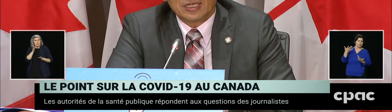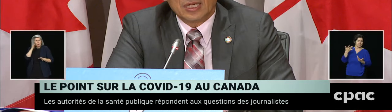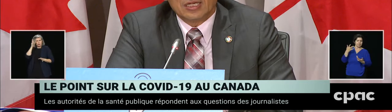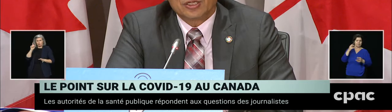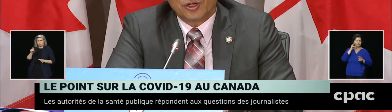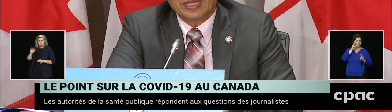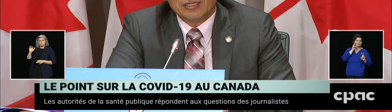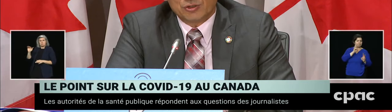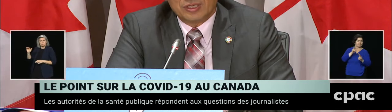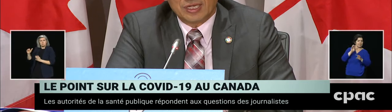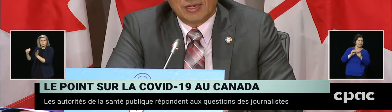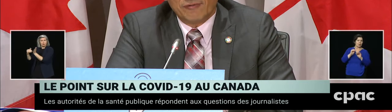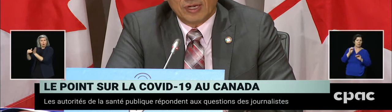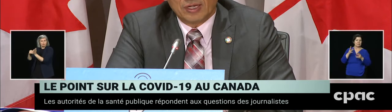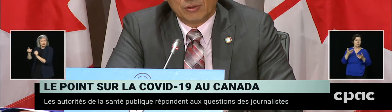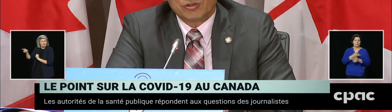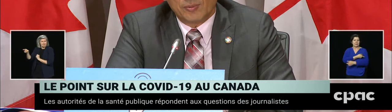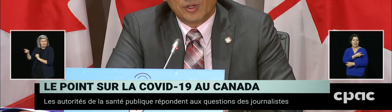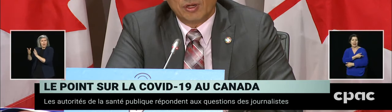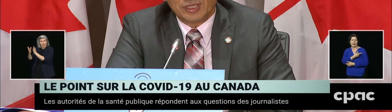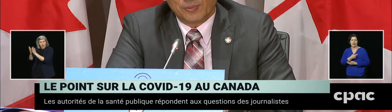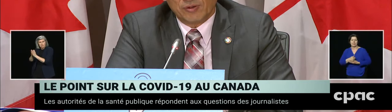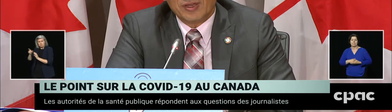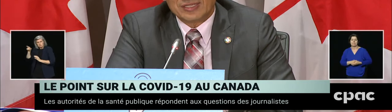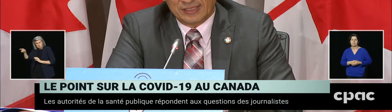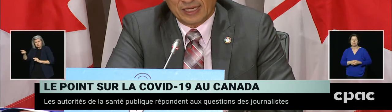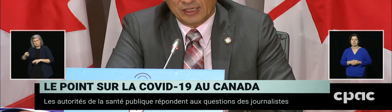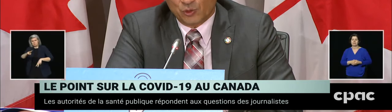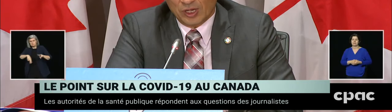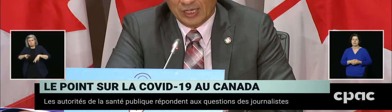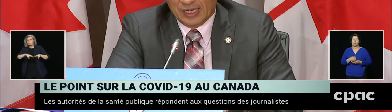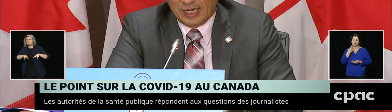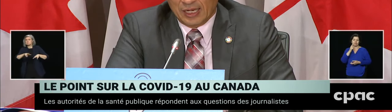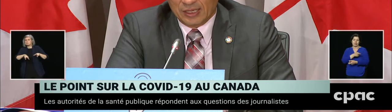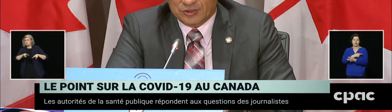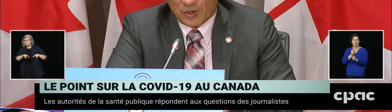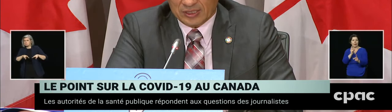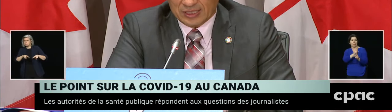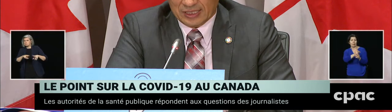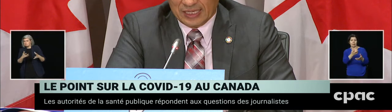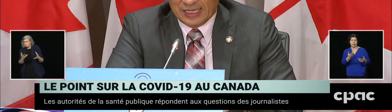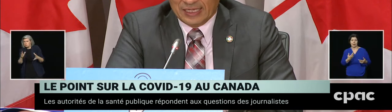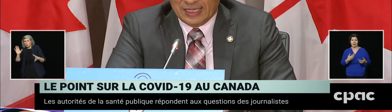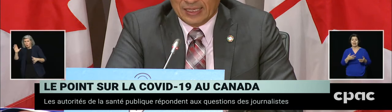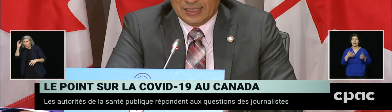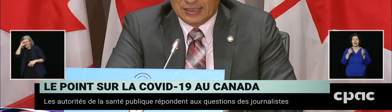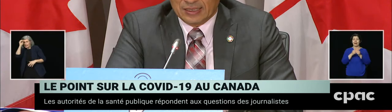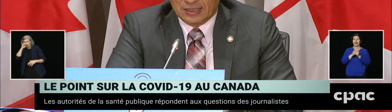PROFESSIONAL, YOUR DOCTOR, TO GET AN ASSESSMENT, A MEDICAL